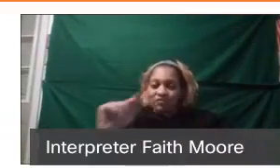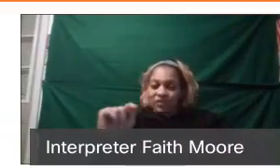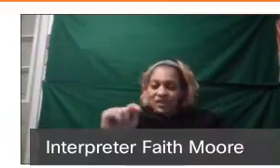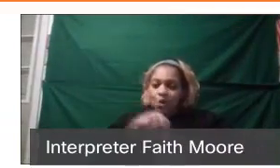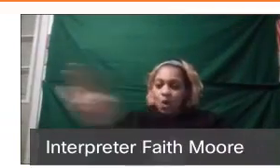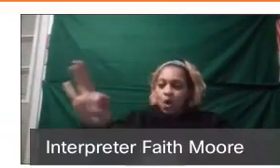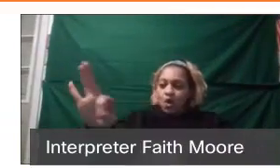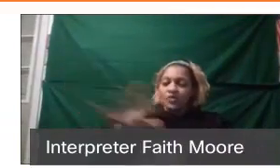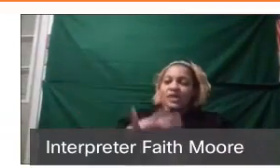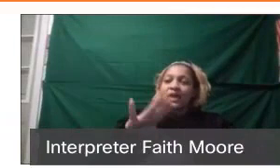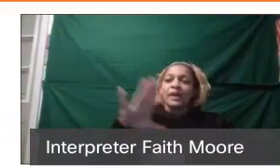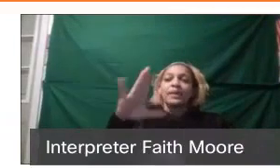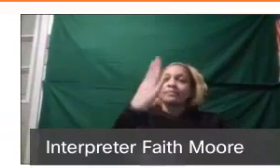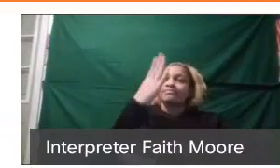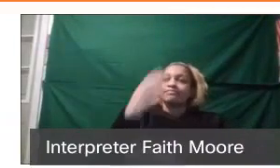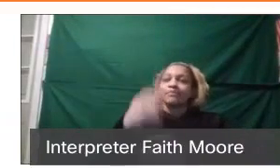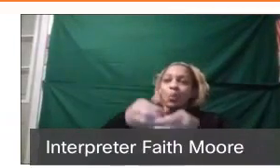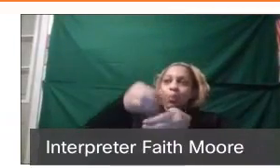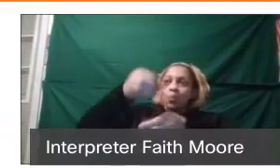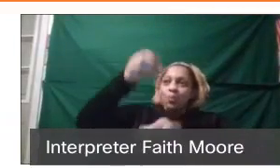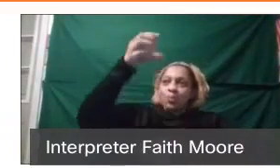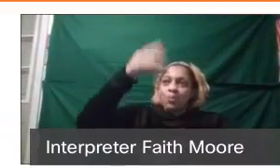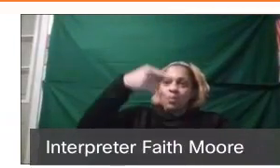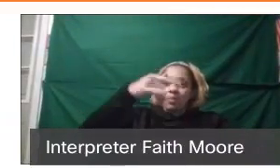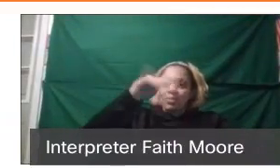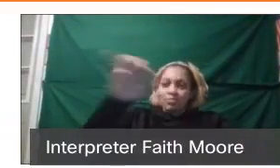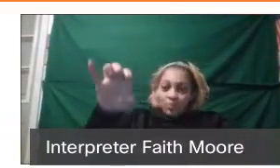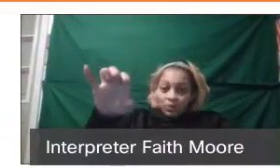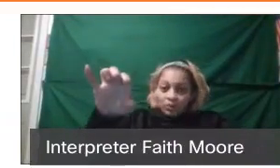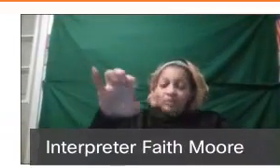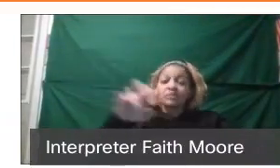And even at 2 feet, that pole is a hazard for the.